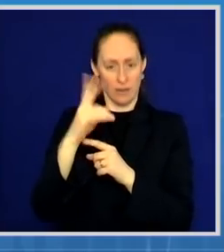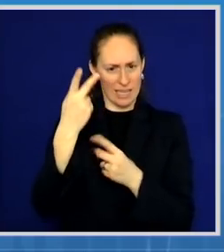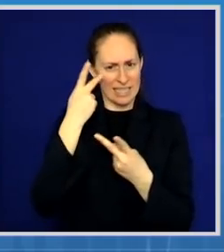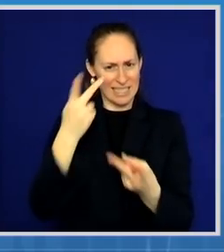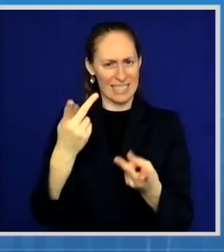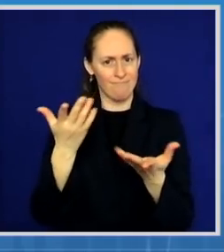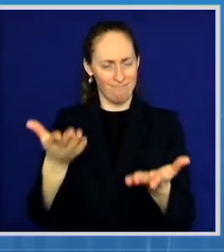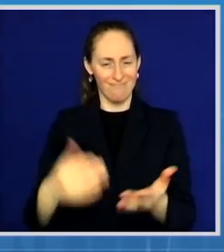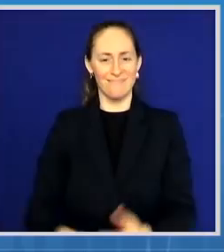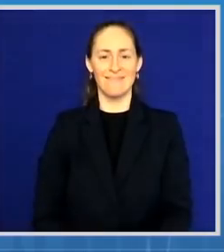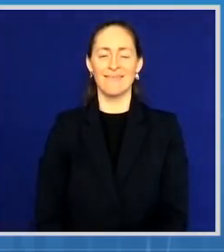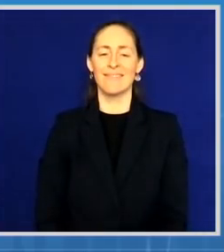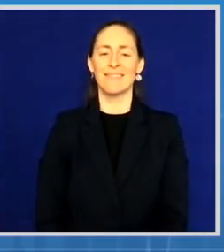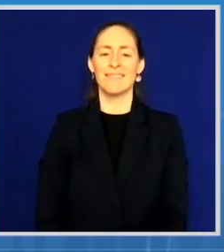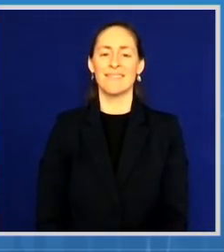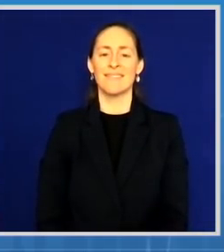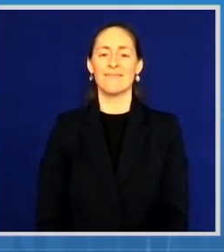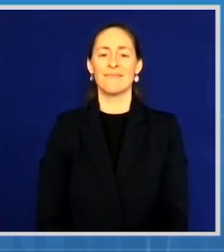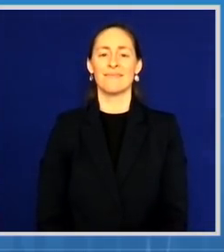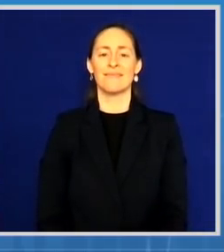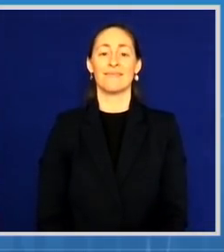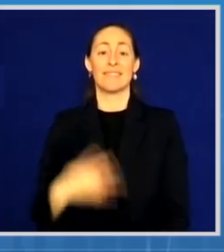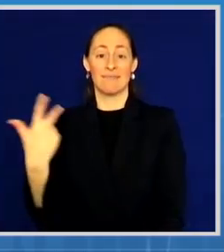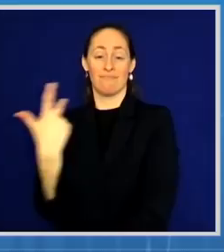after the first dose, which is at the 21 day,